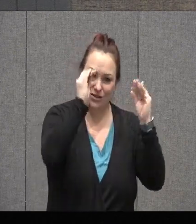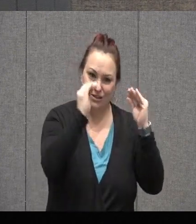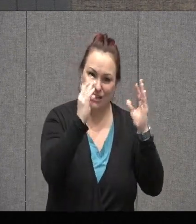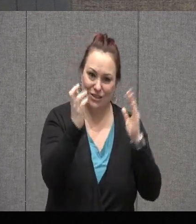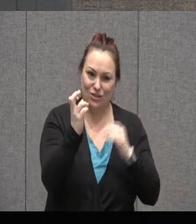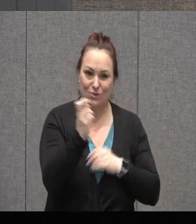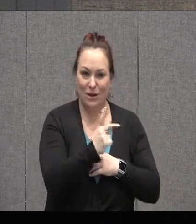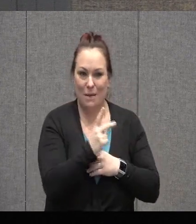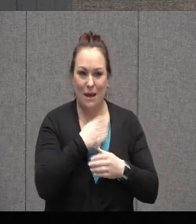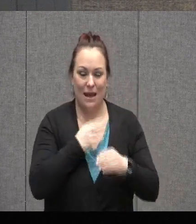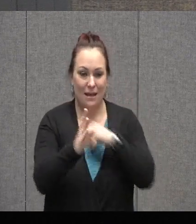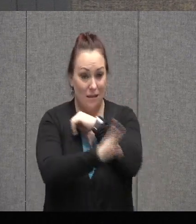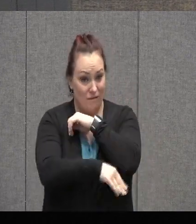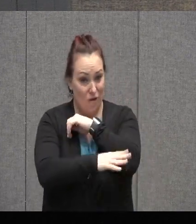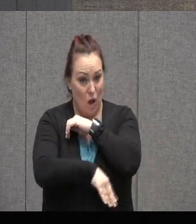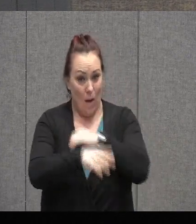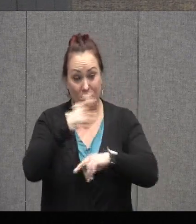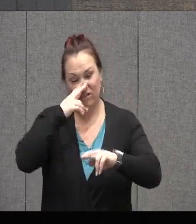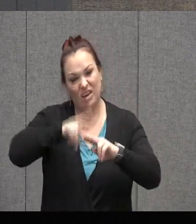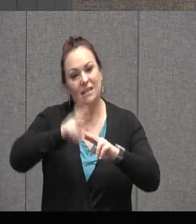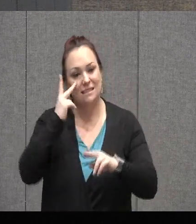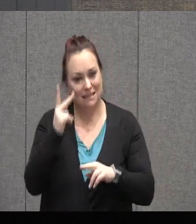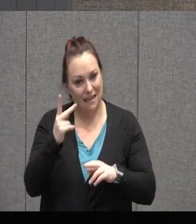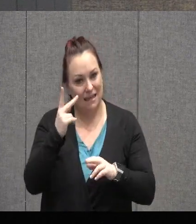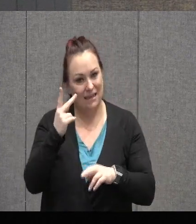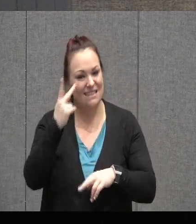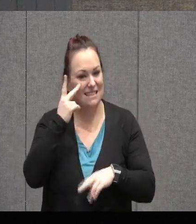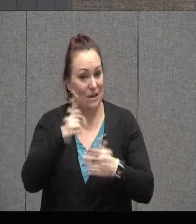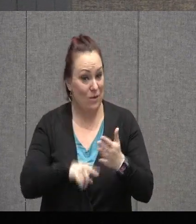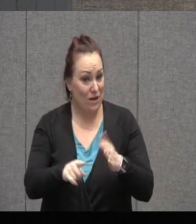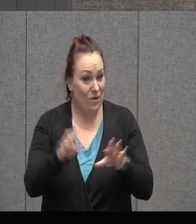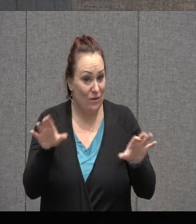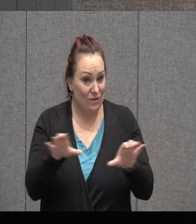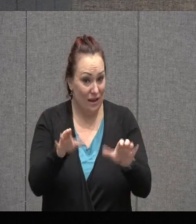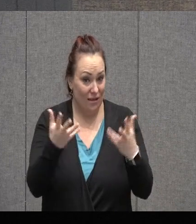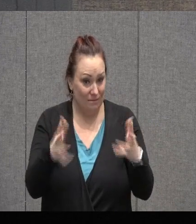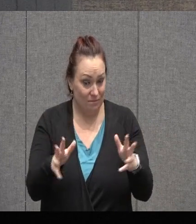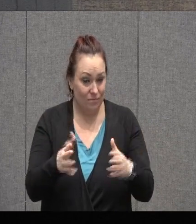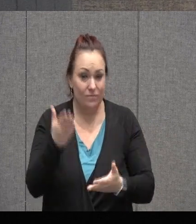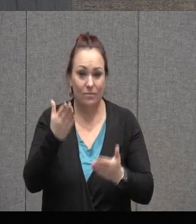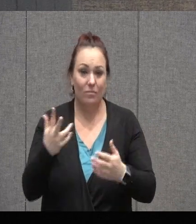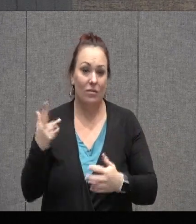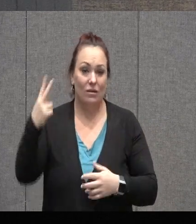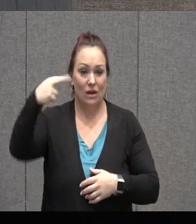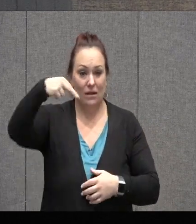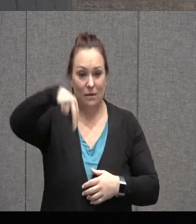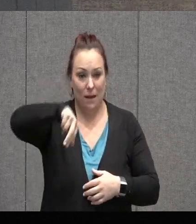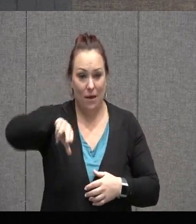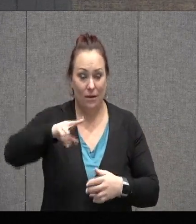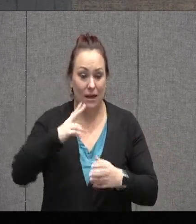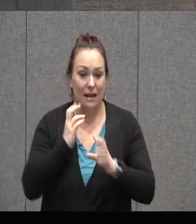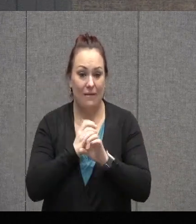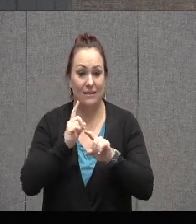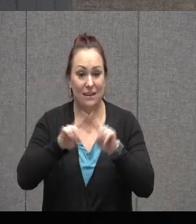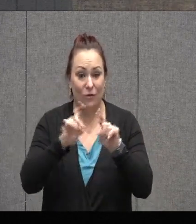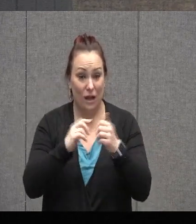Those will be really fun to see what you've done. Maybe you can cut them out and play some games with your family. All right!